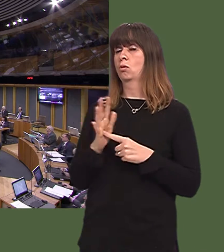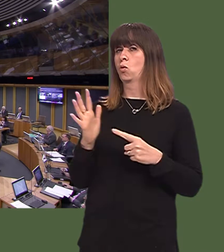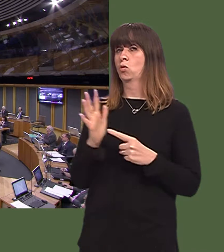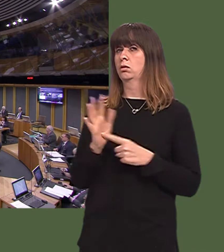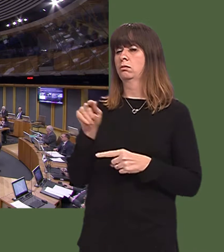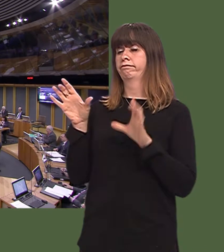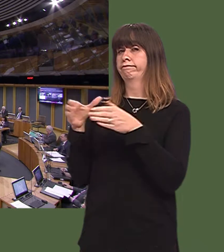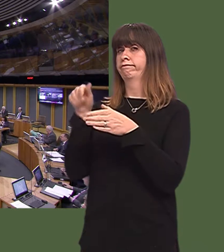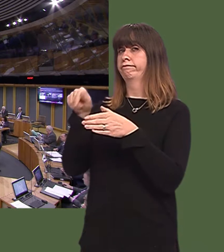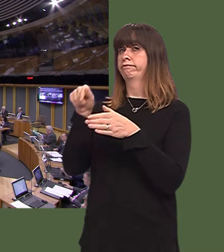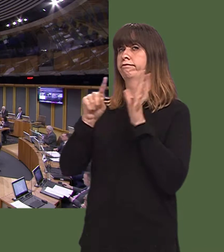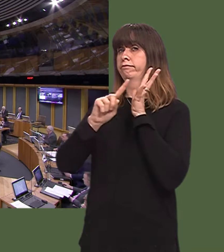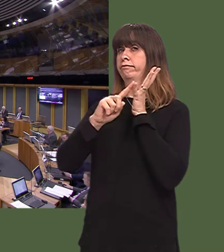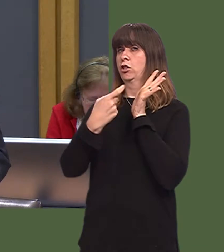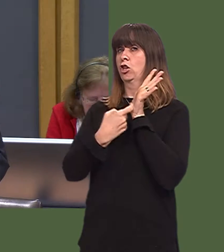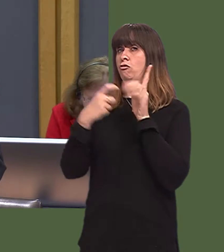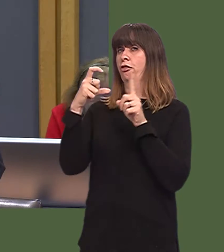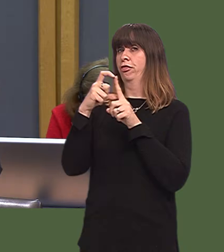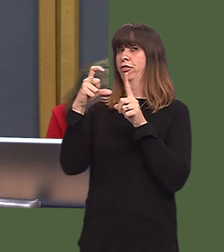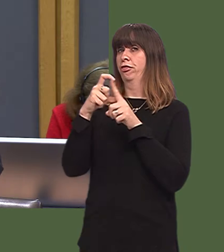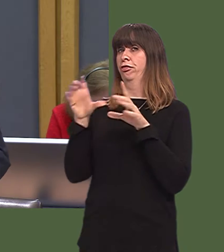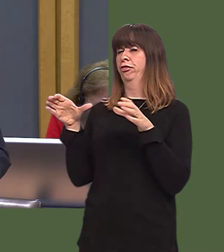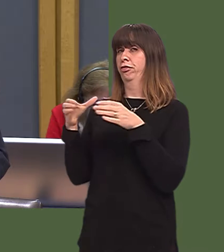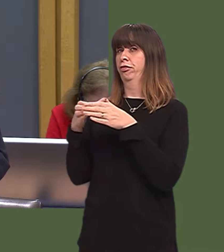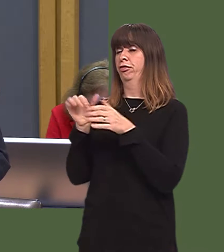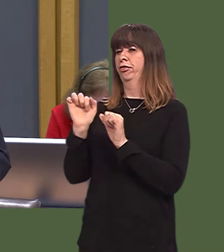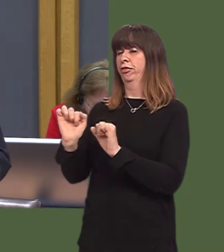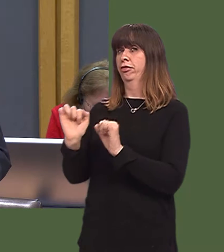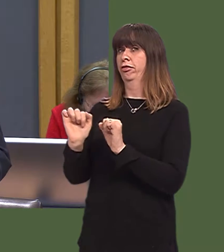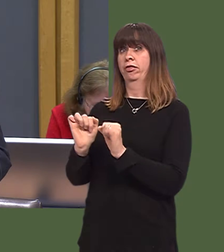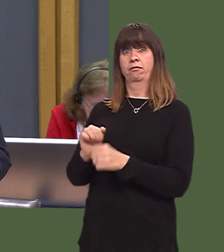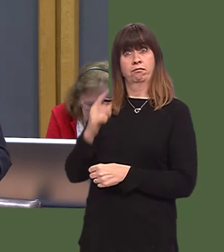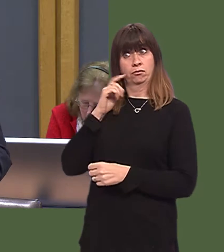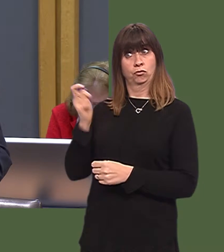Urdd eisteddfodau to the Welsh language, and would he therefore congratulate those people